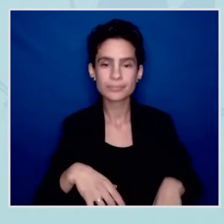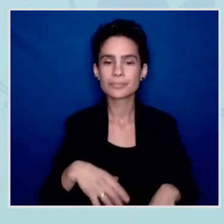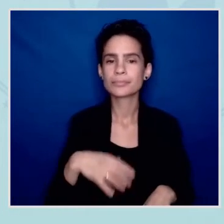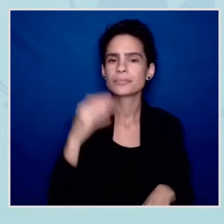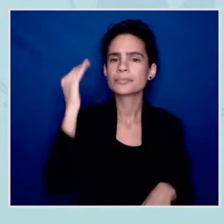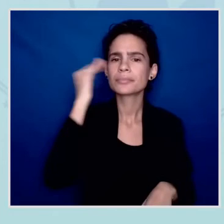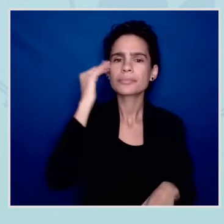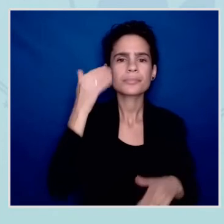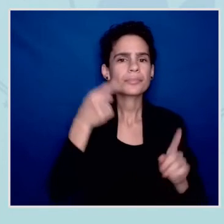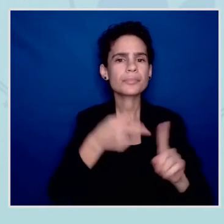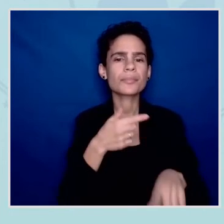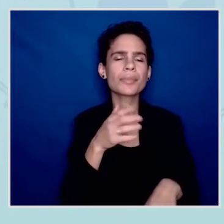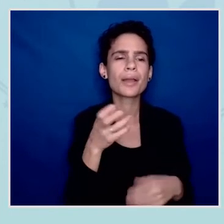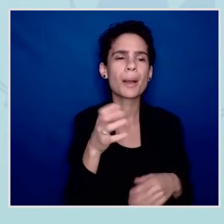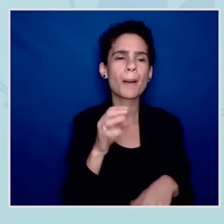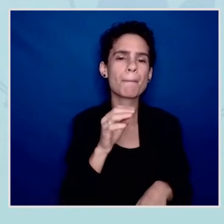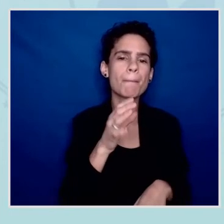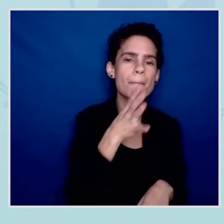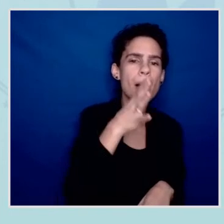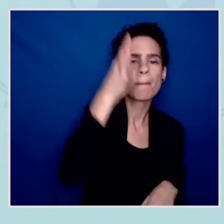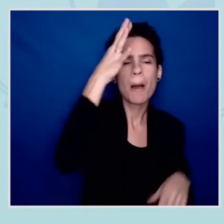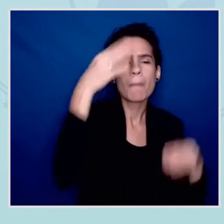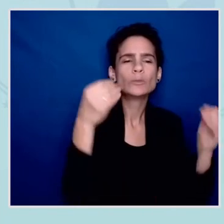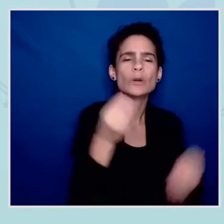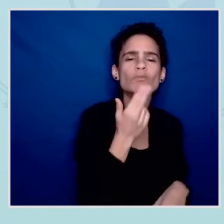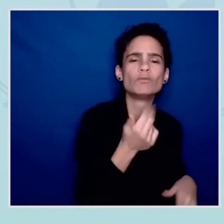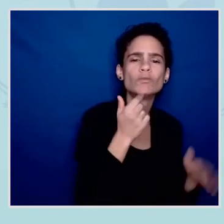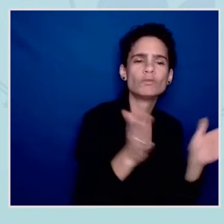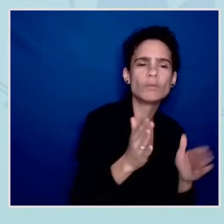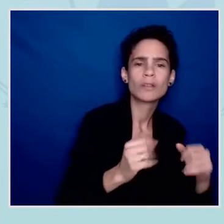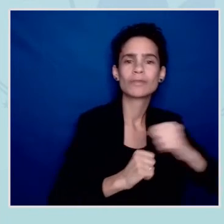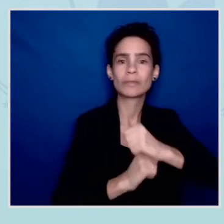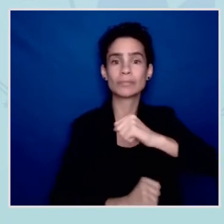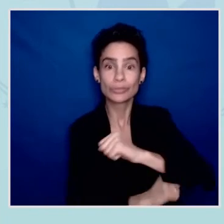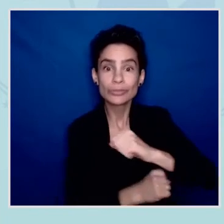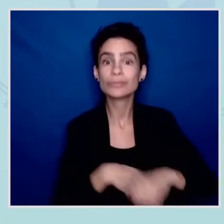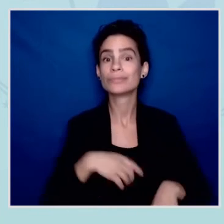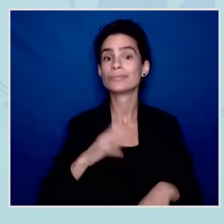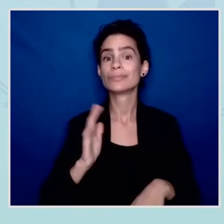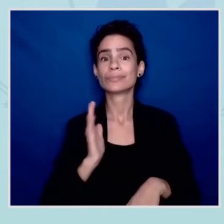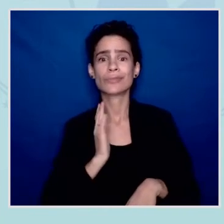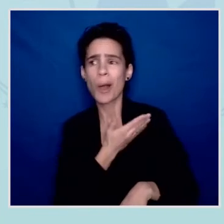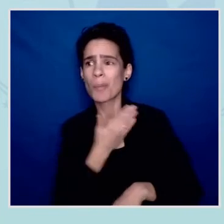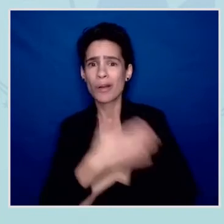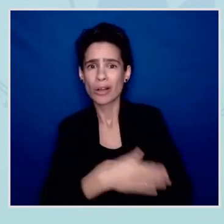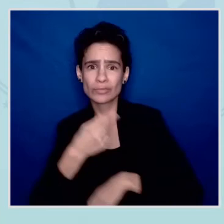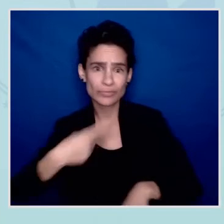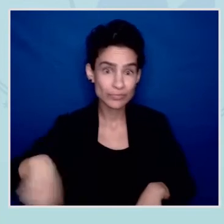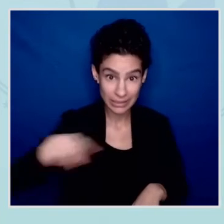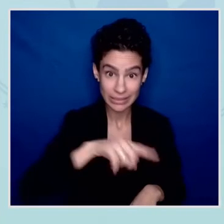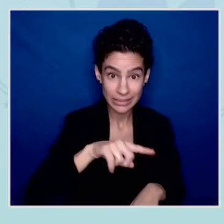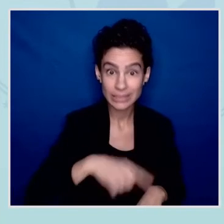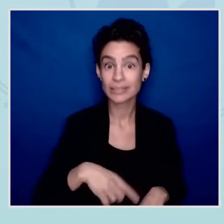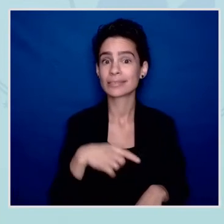TO CORRECT THE CURRENT ADMINISTRATION'S FAILURE TO GET